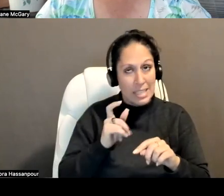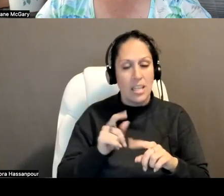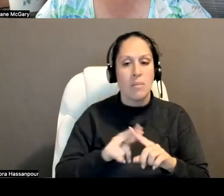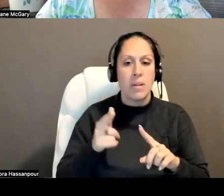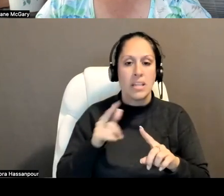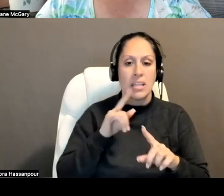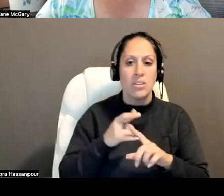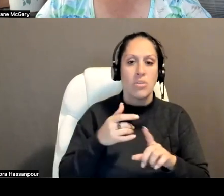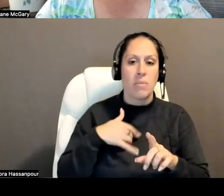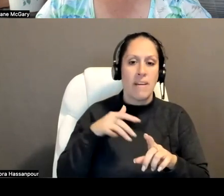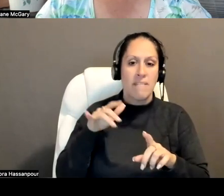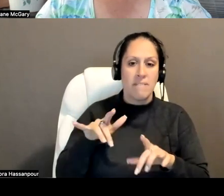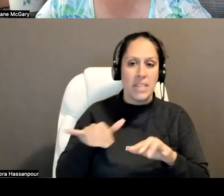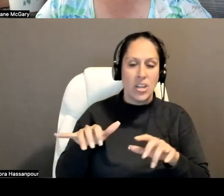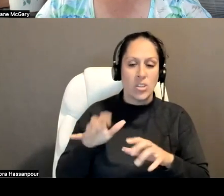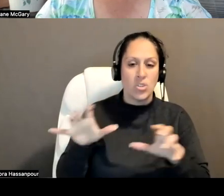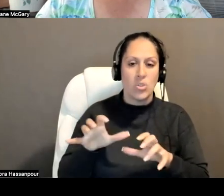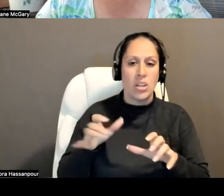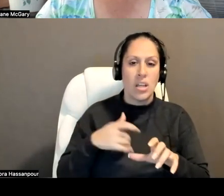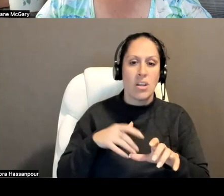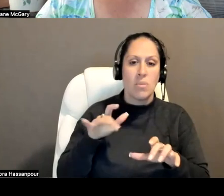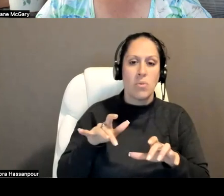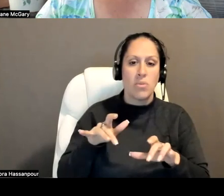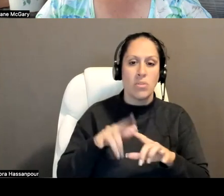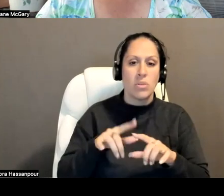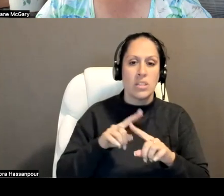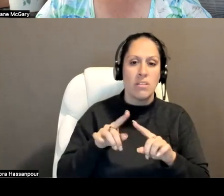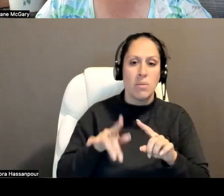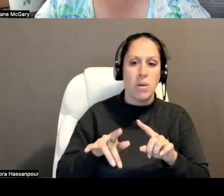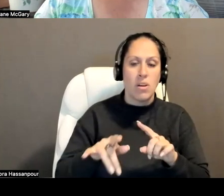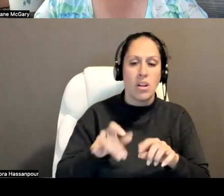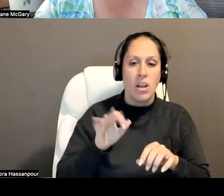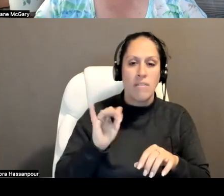actually what my fingers are doing, is moving to different parts of the strings to create